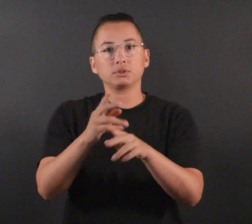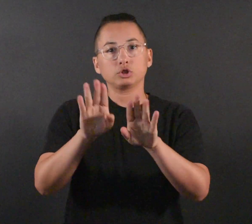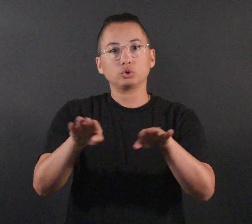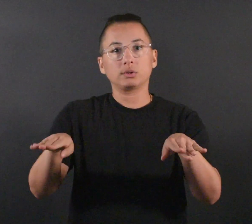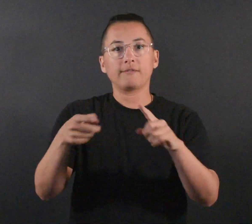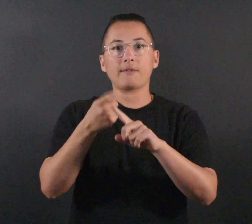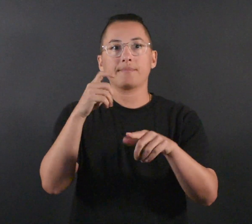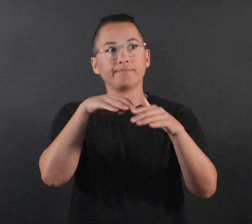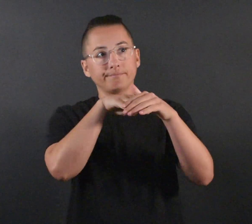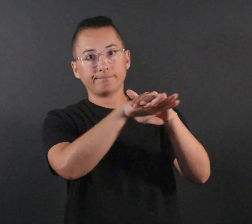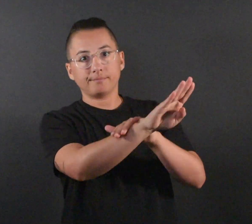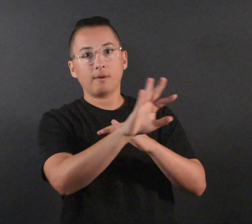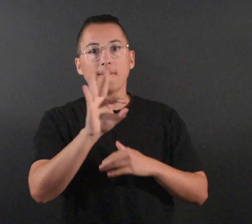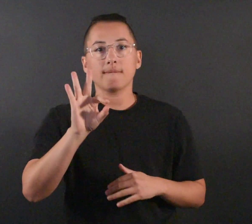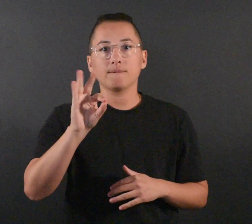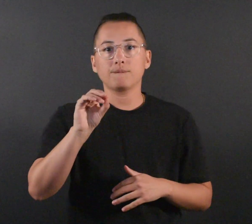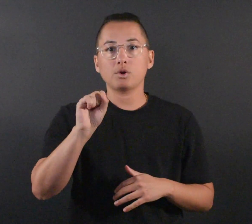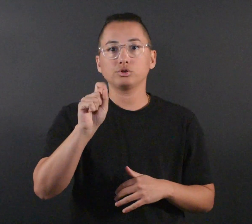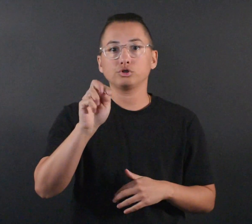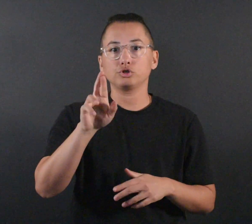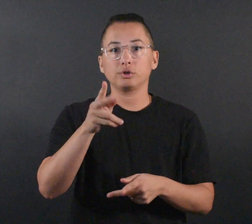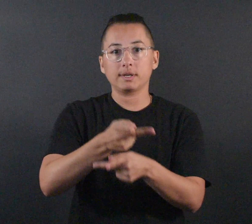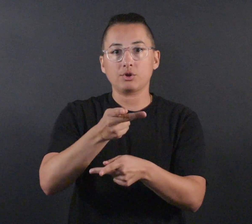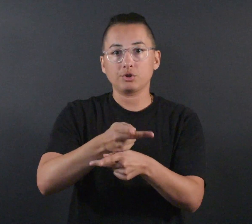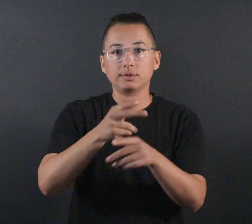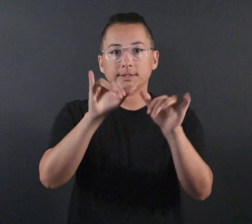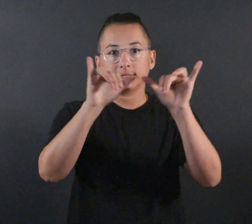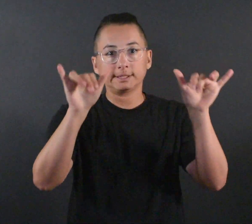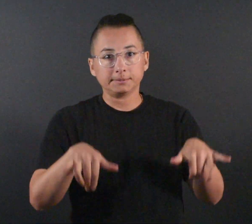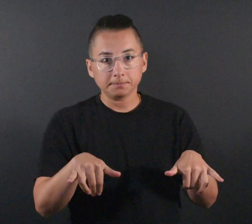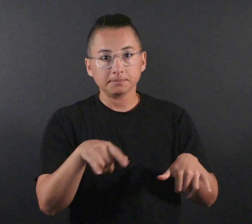keep children from entering foster care, and support families staying together.